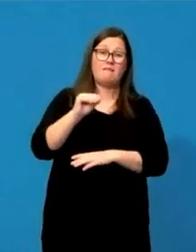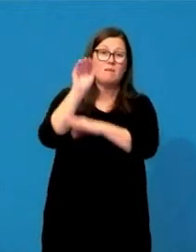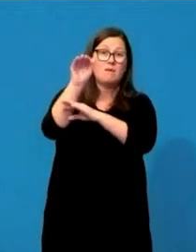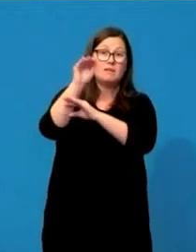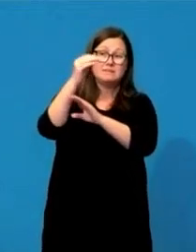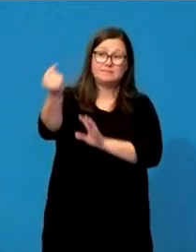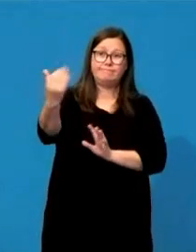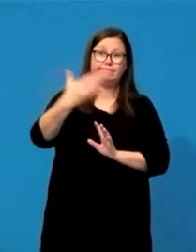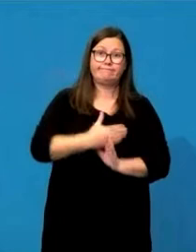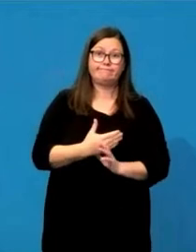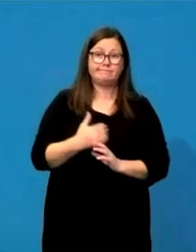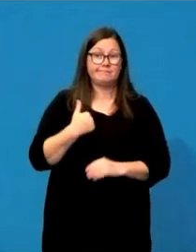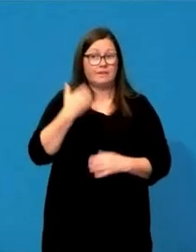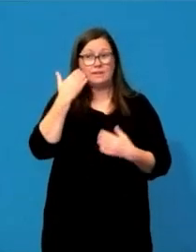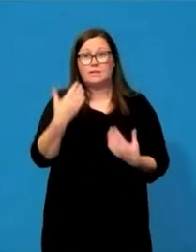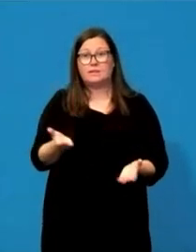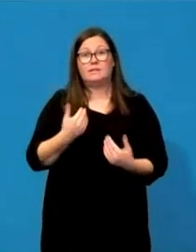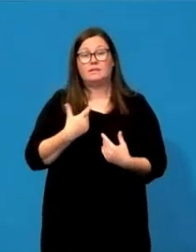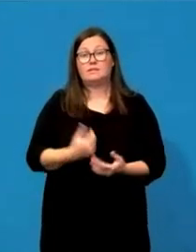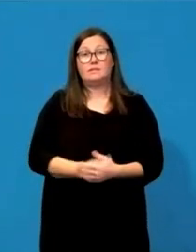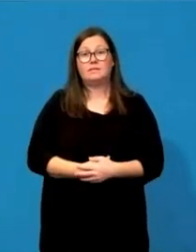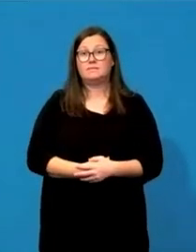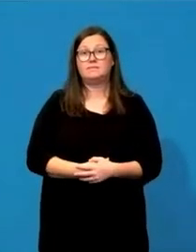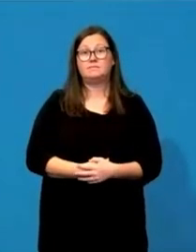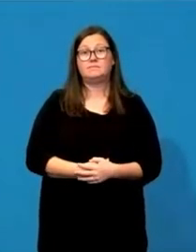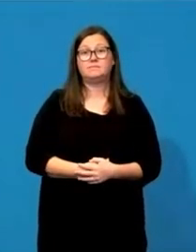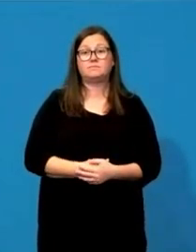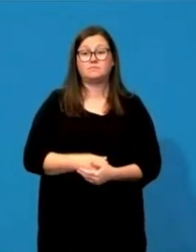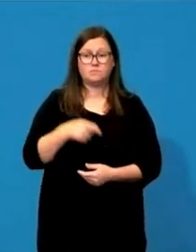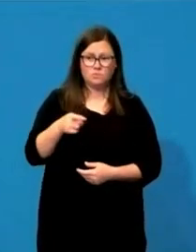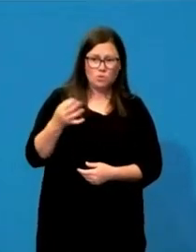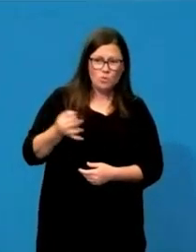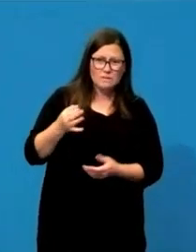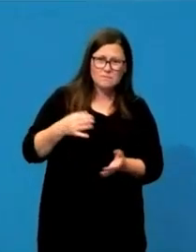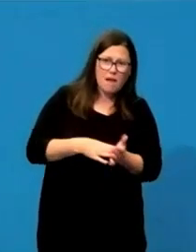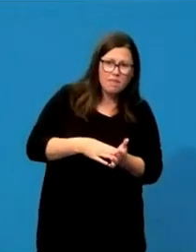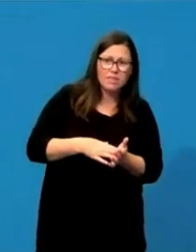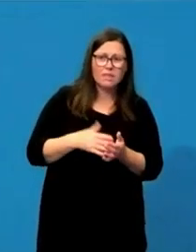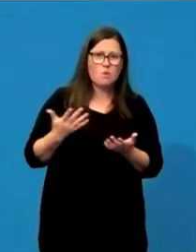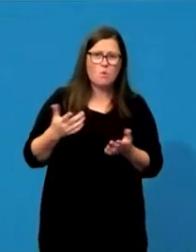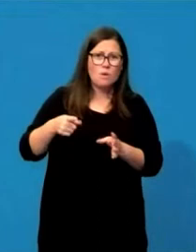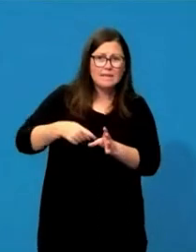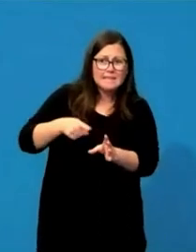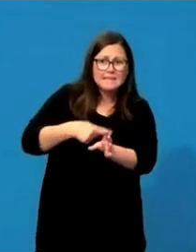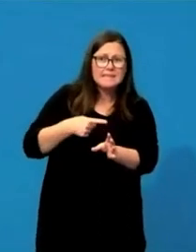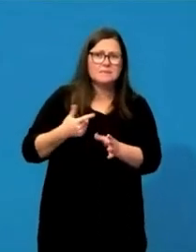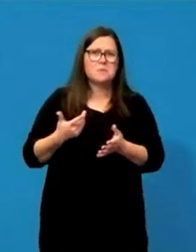You've been waiting months, years for that one? Two years?